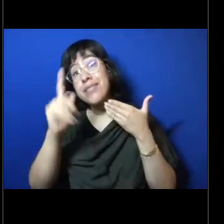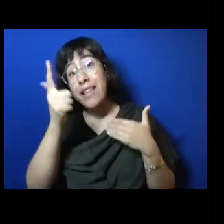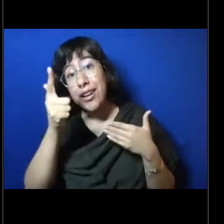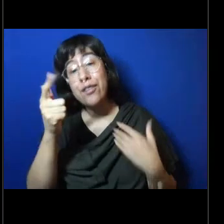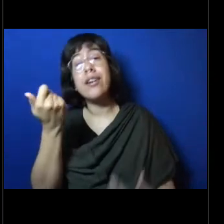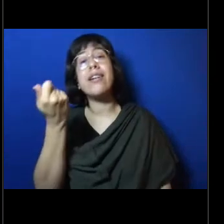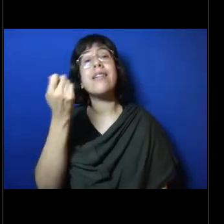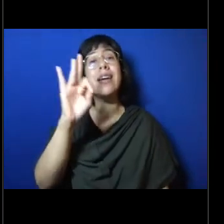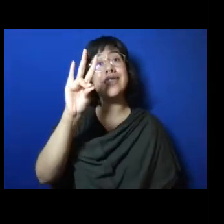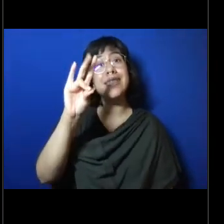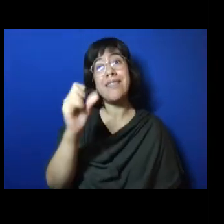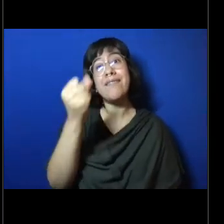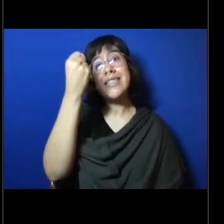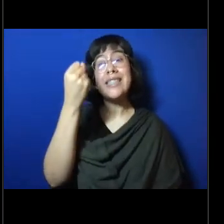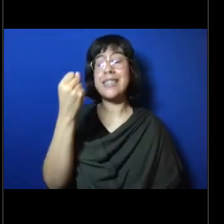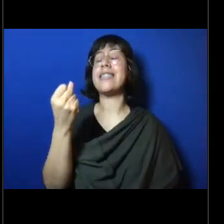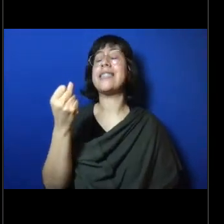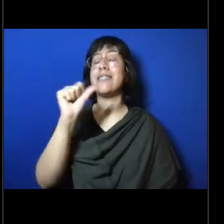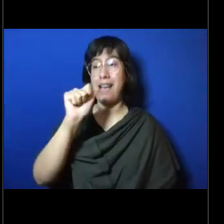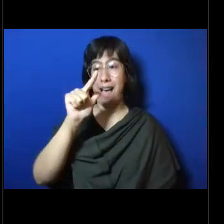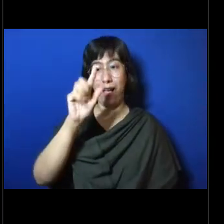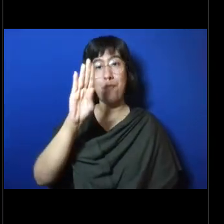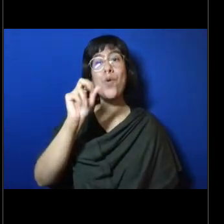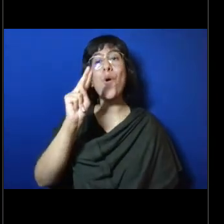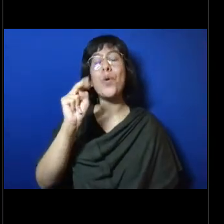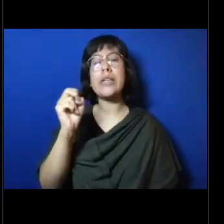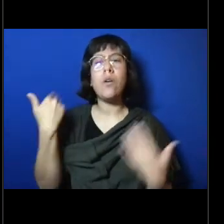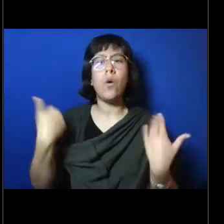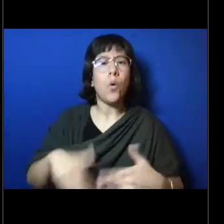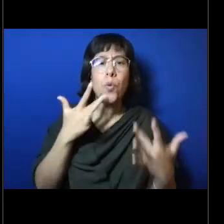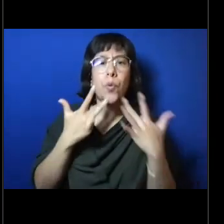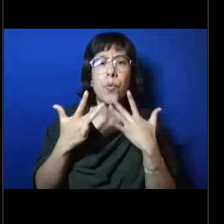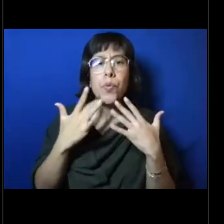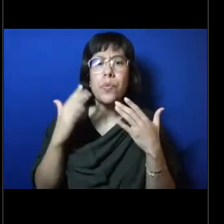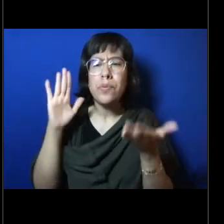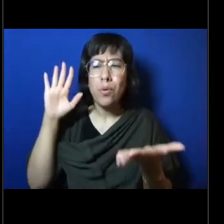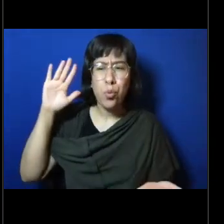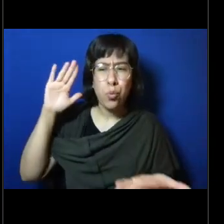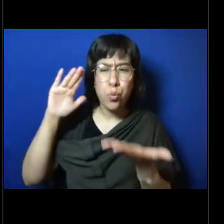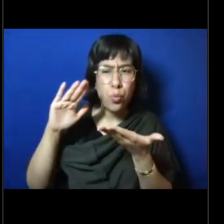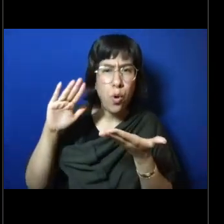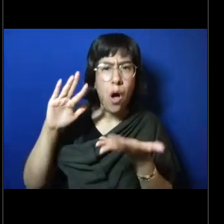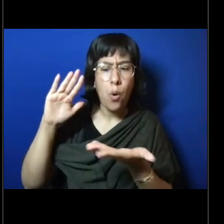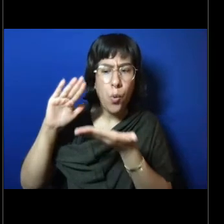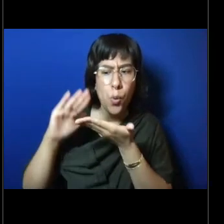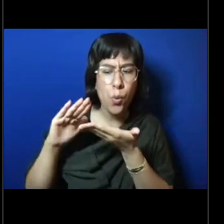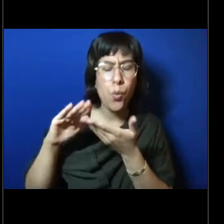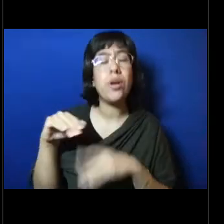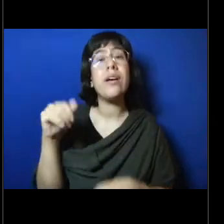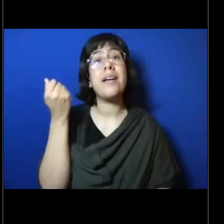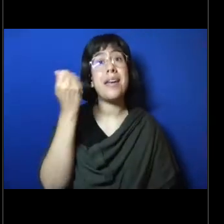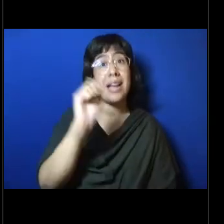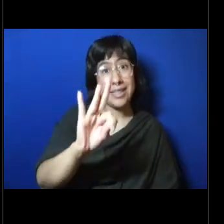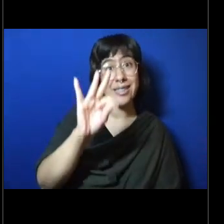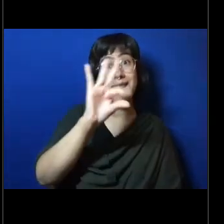abalone became more scarce, in the 1980s they became even more scarce. And then in the 1990s, they were so rare